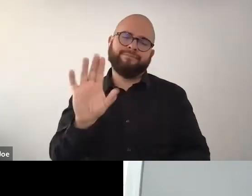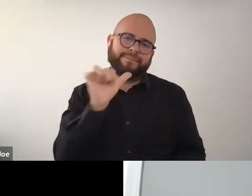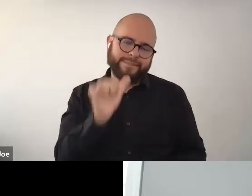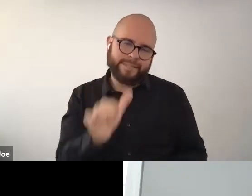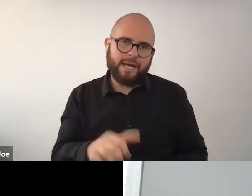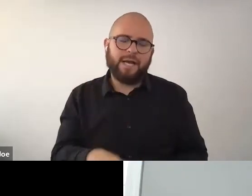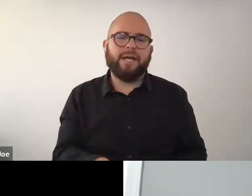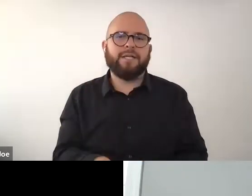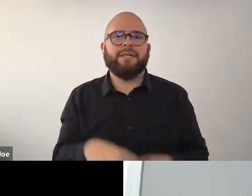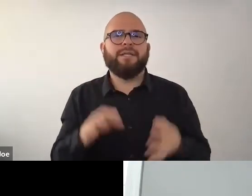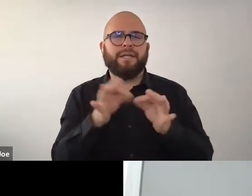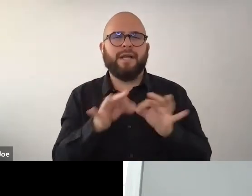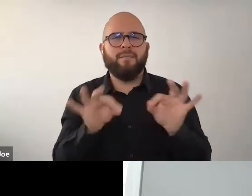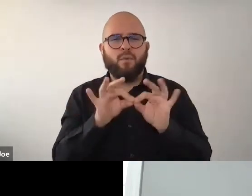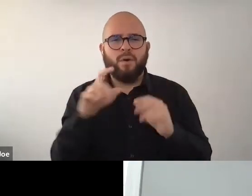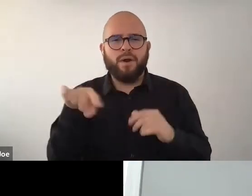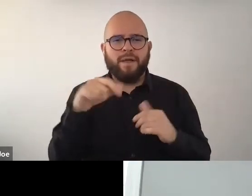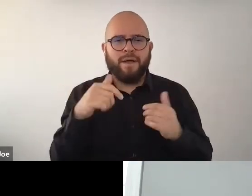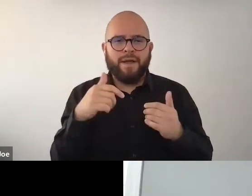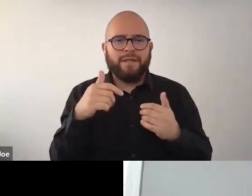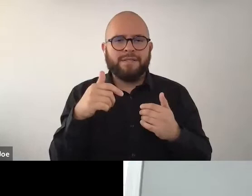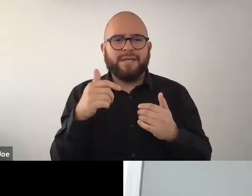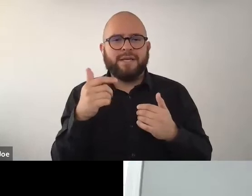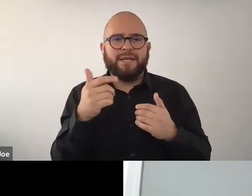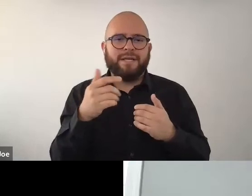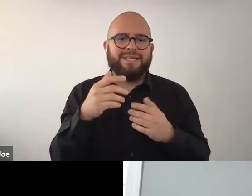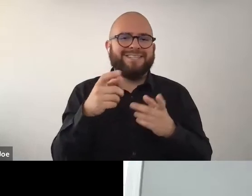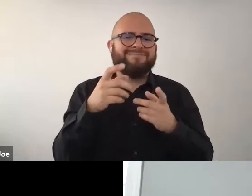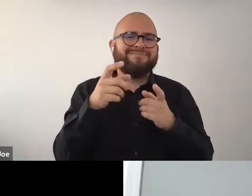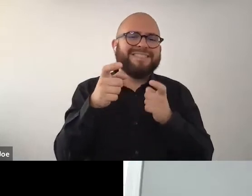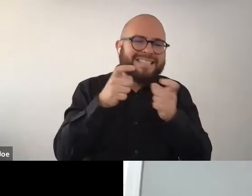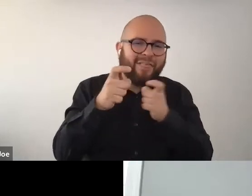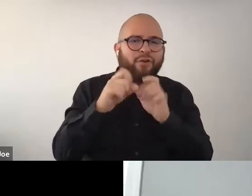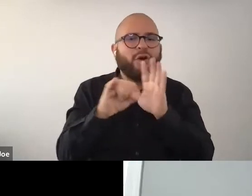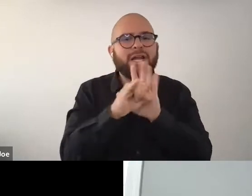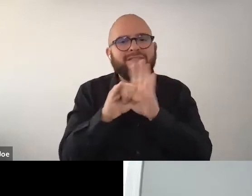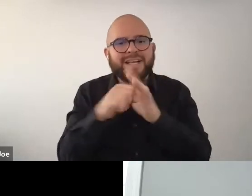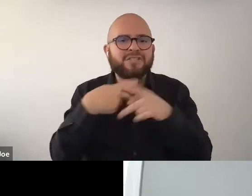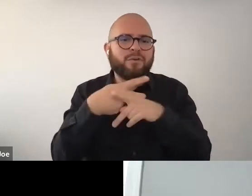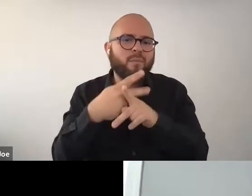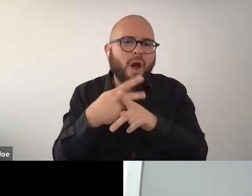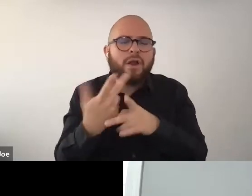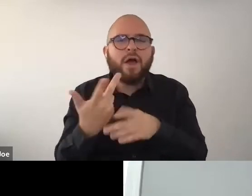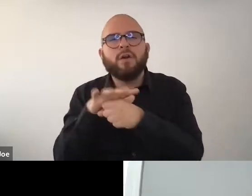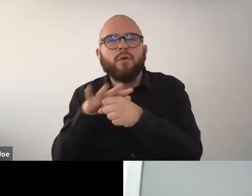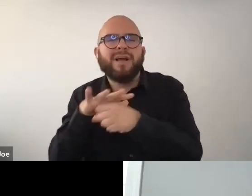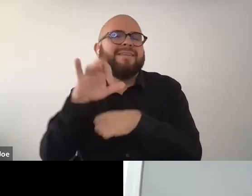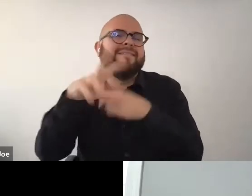a product, location, things like that. But that particular piece of the editing structure hasn't really changed.